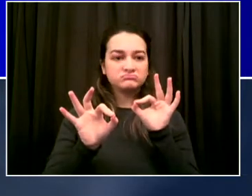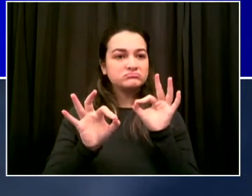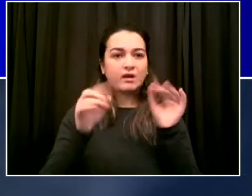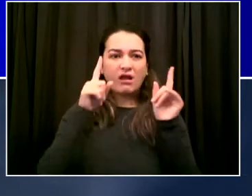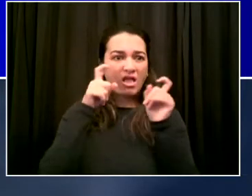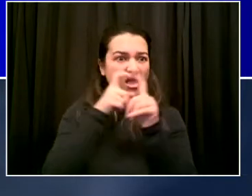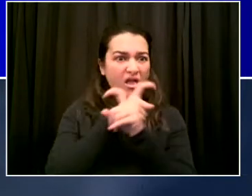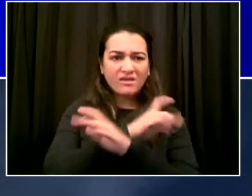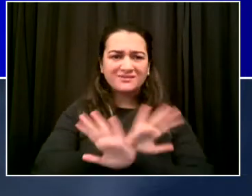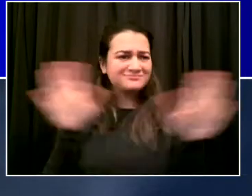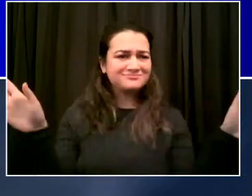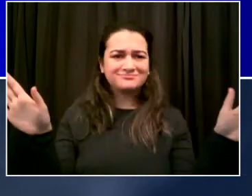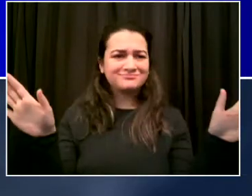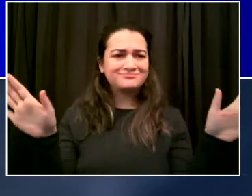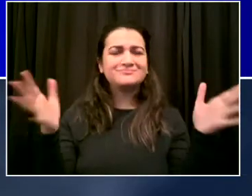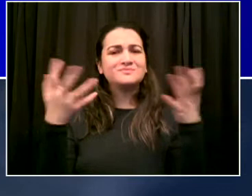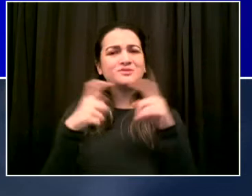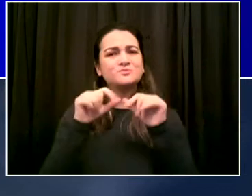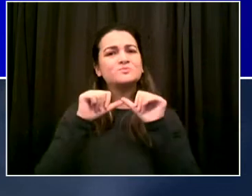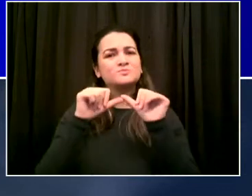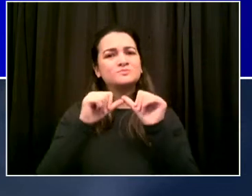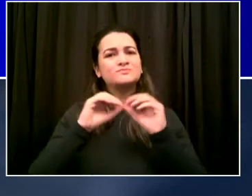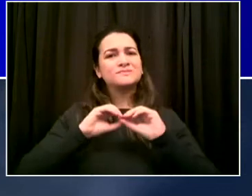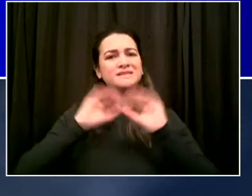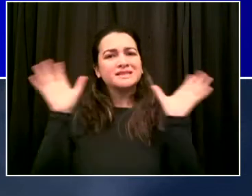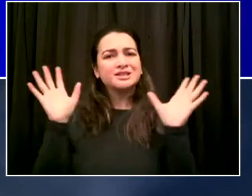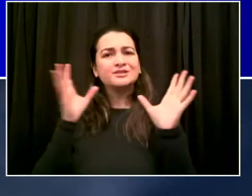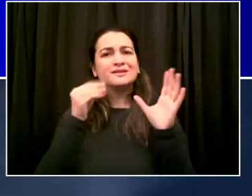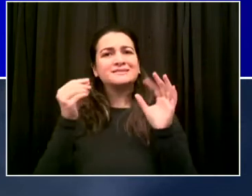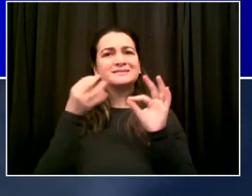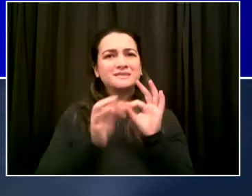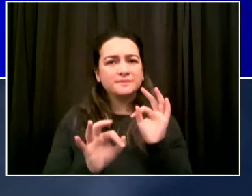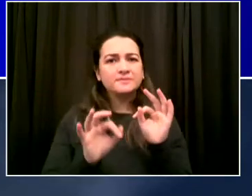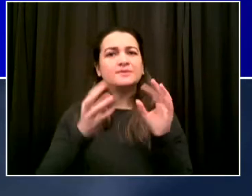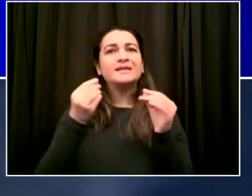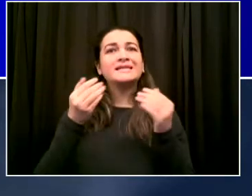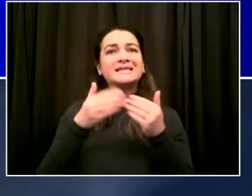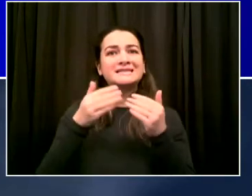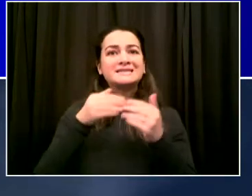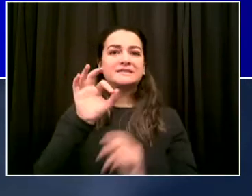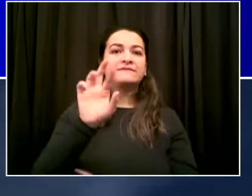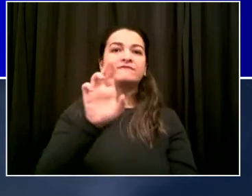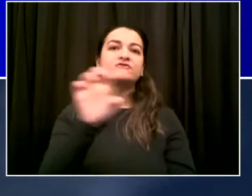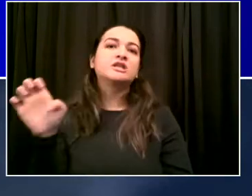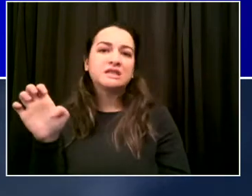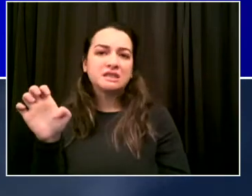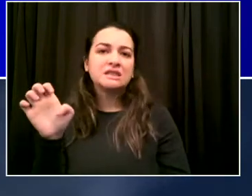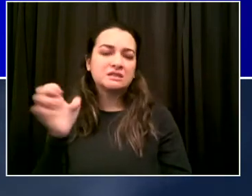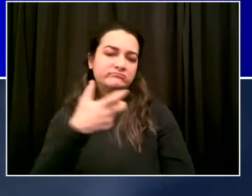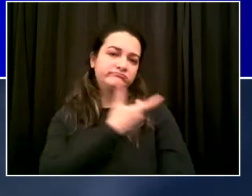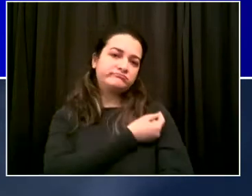LET'S KEEP IT SIMPLE. WE NEED ALL OF THE FOLKS WHO SHOULD BE VAVACCININTAEDED HA